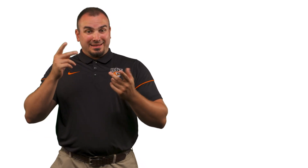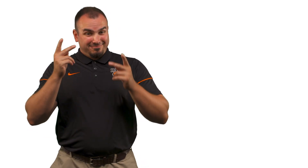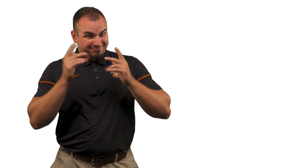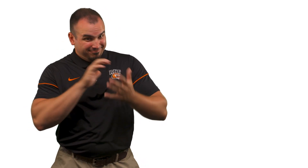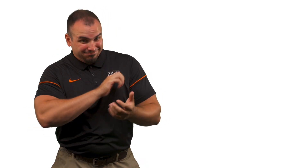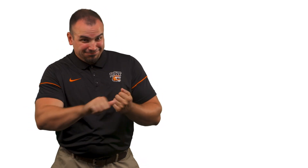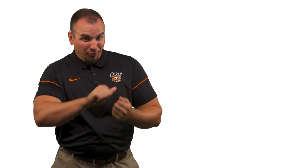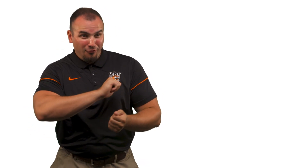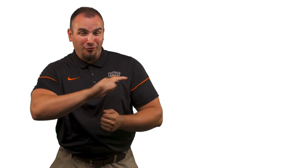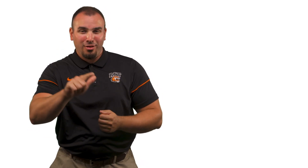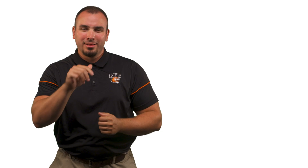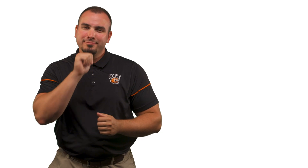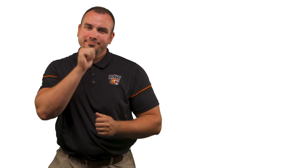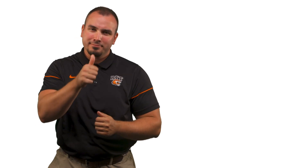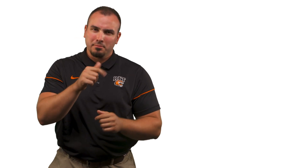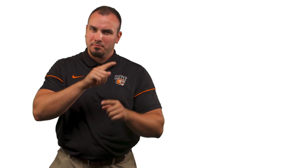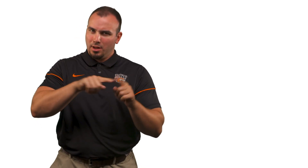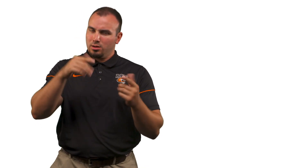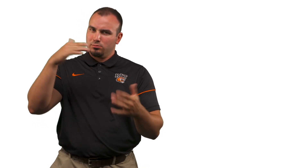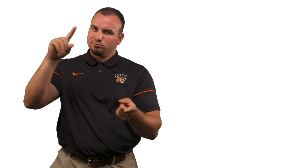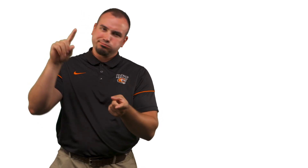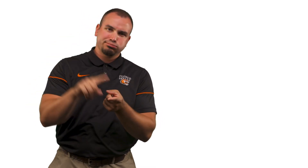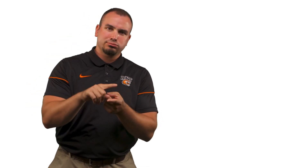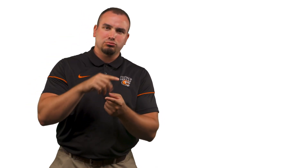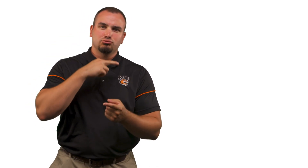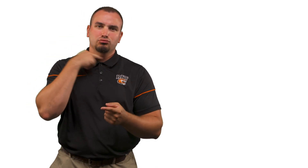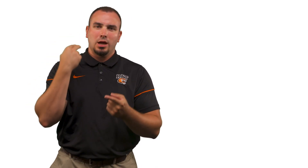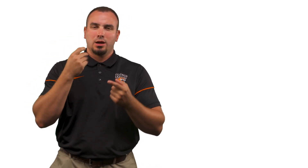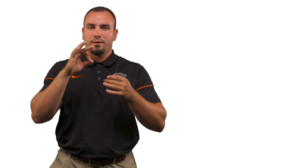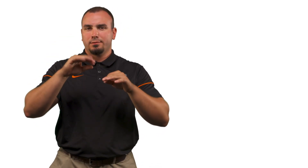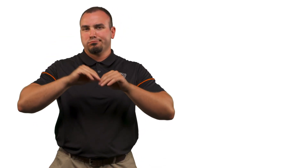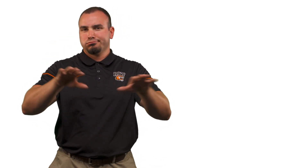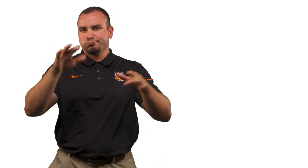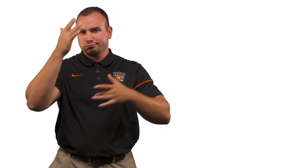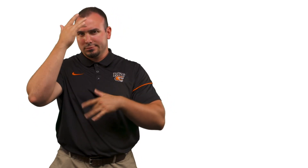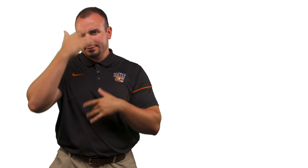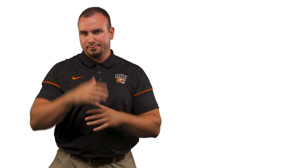This process does not necessarily remove all of the germs, but it can lower the risk of